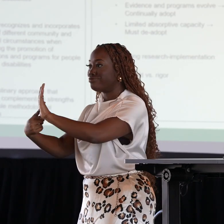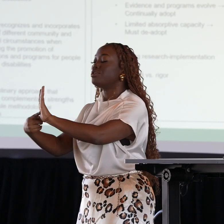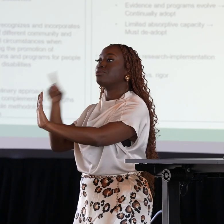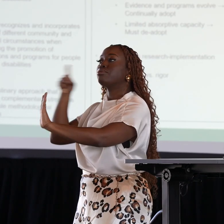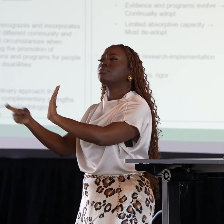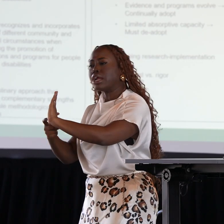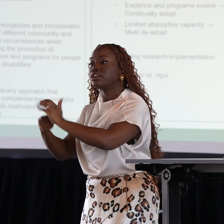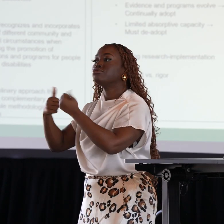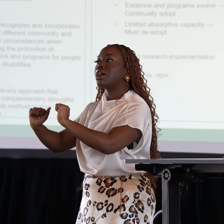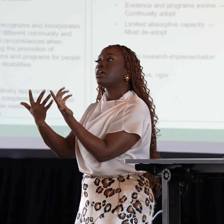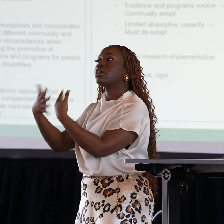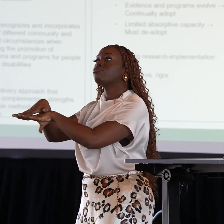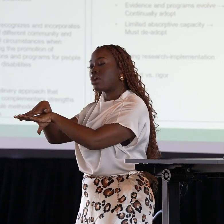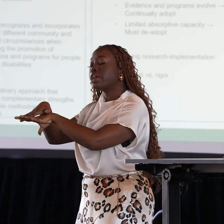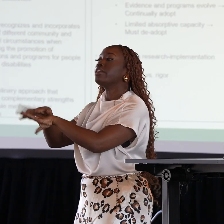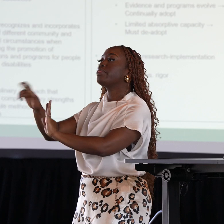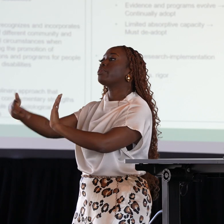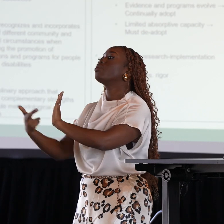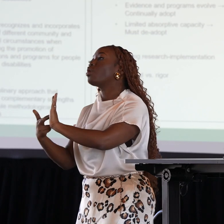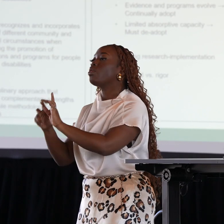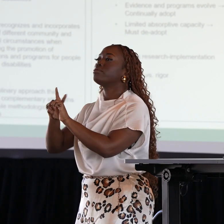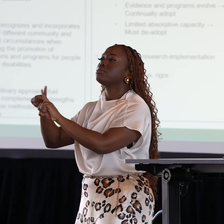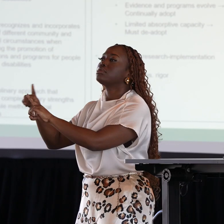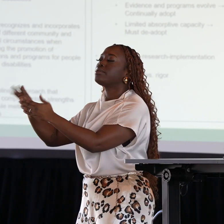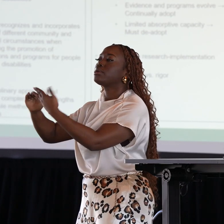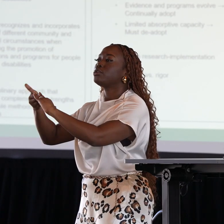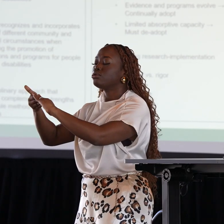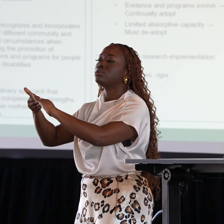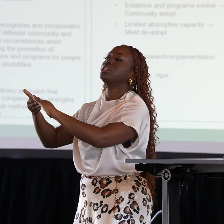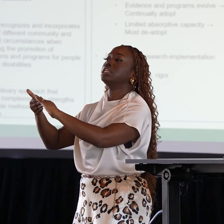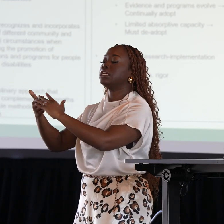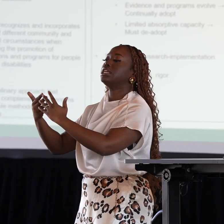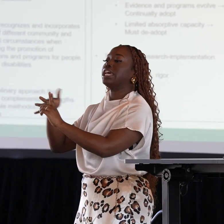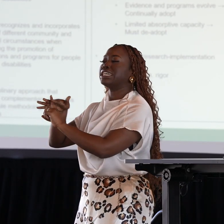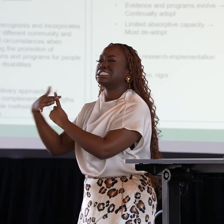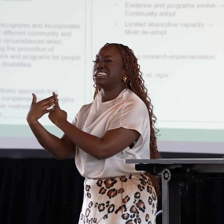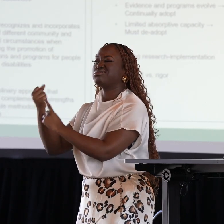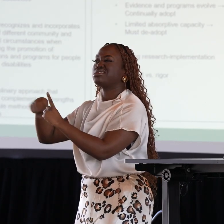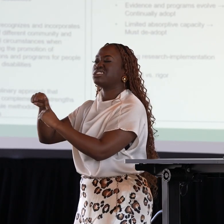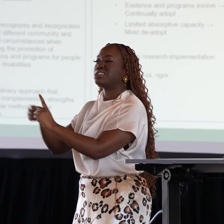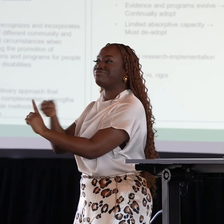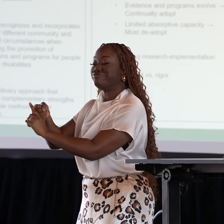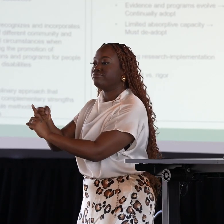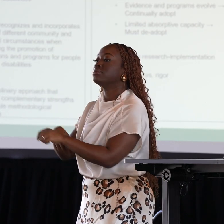tries to integrate the role of different community and contextual circumstances. In this case of people that are